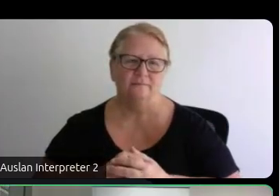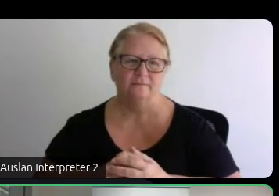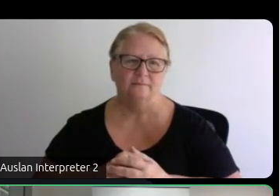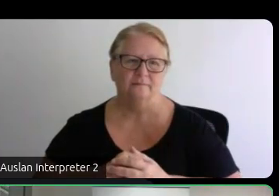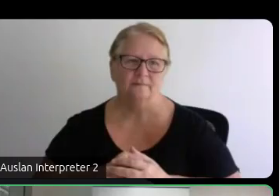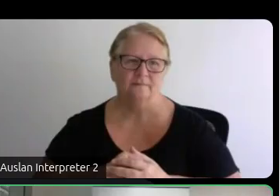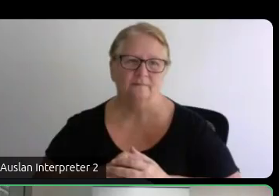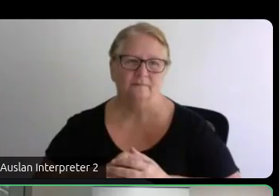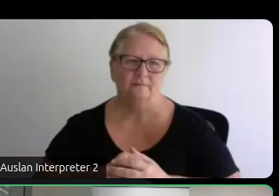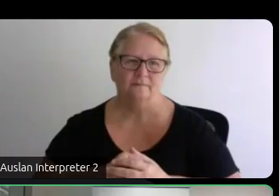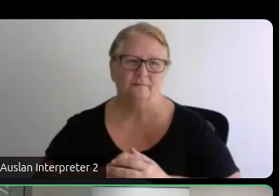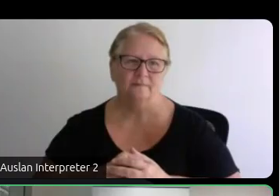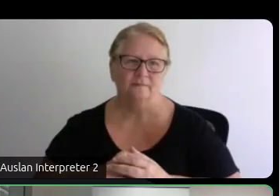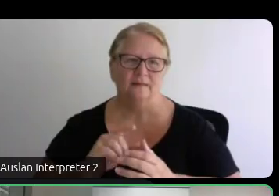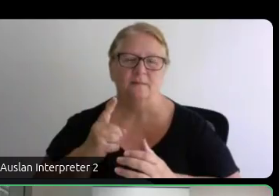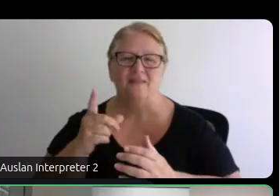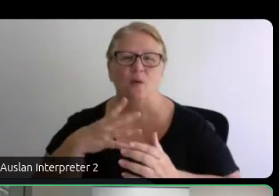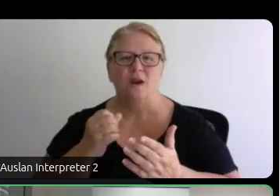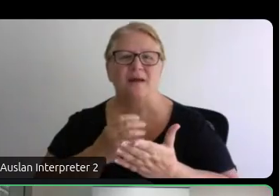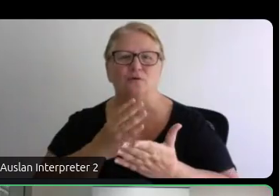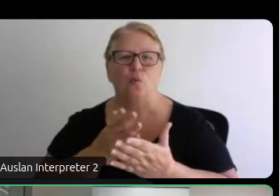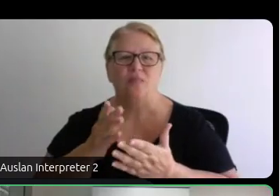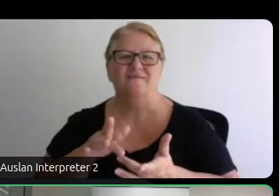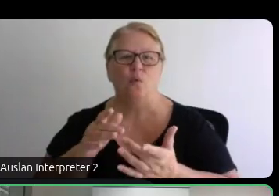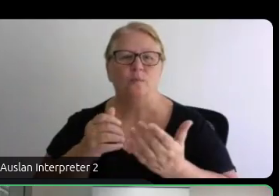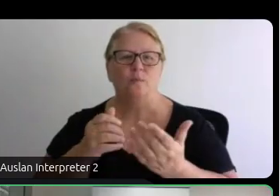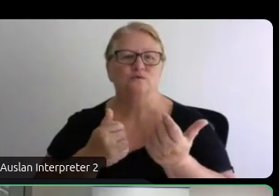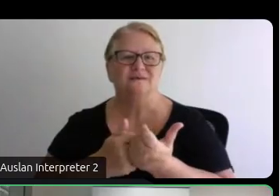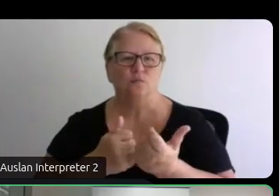are being supported to ensure that. So I think it's worth pointing out and saying look this